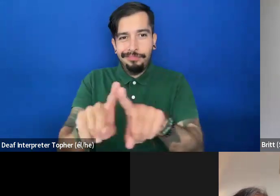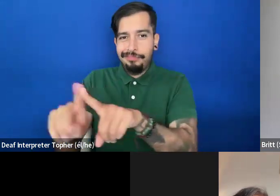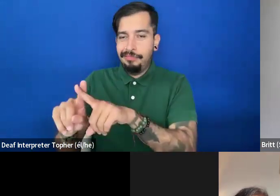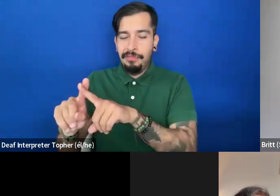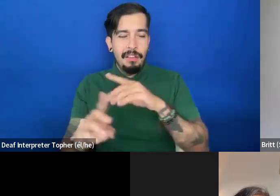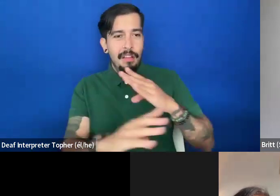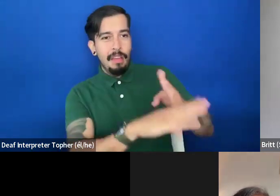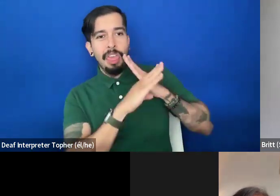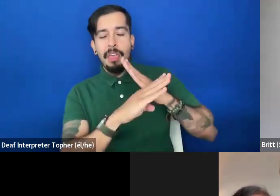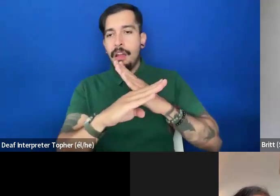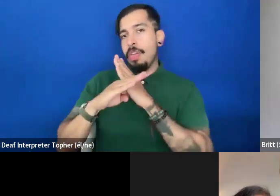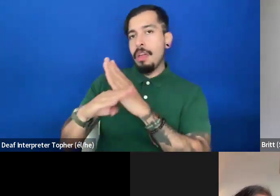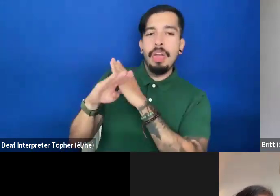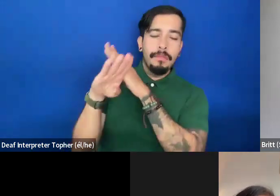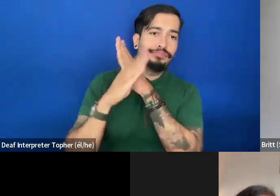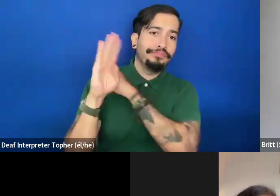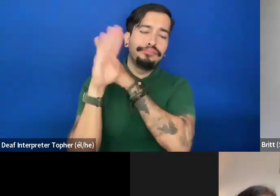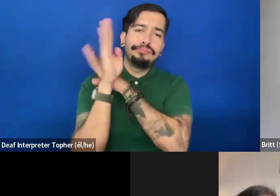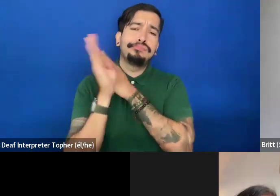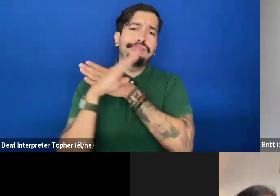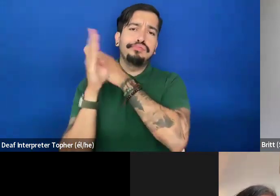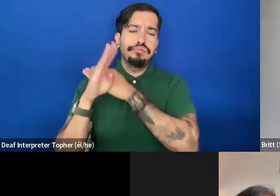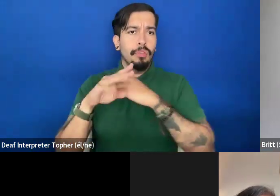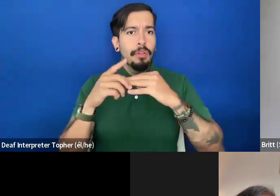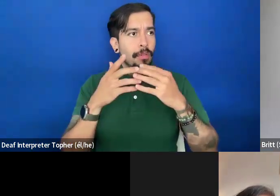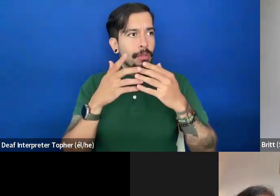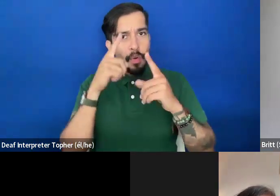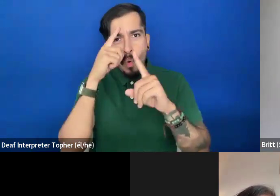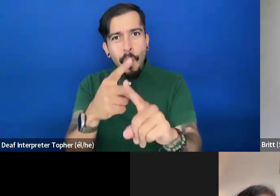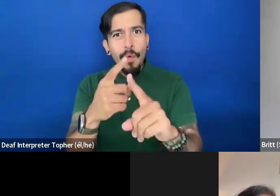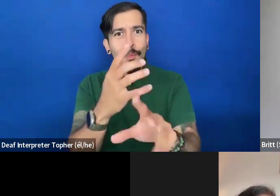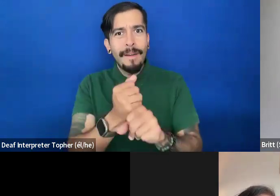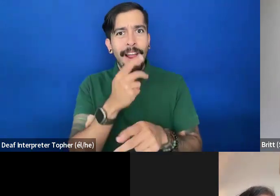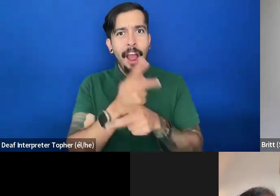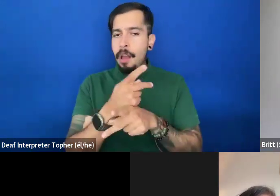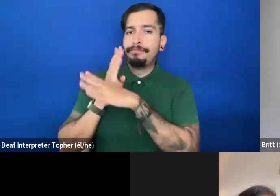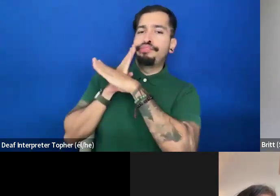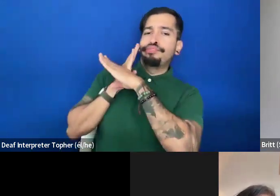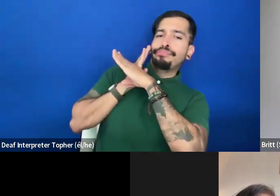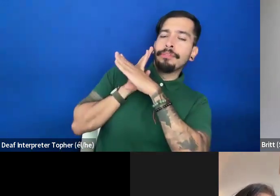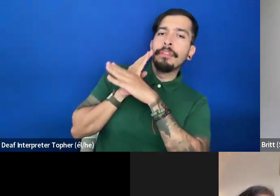I think, I think of how little money attendants are being paid and, and the immensity of, of the job that they have to do,